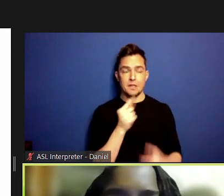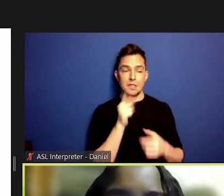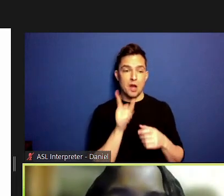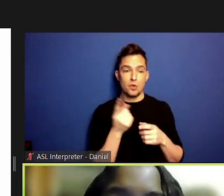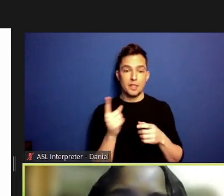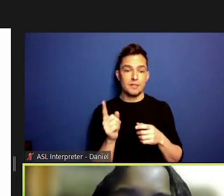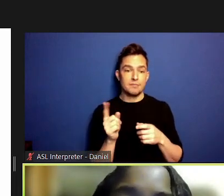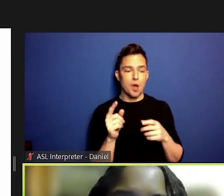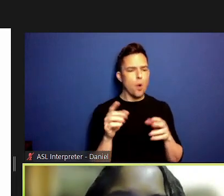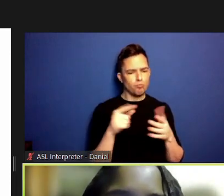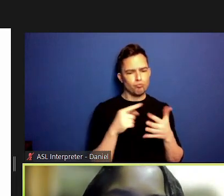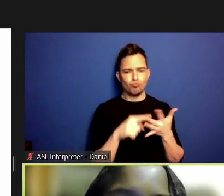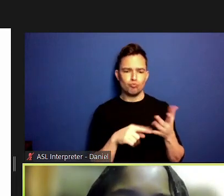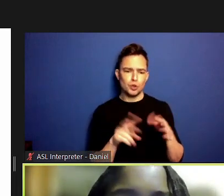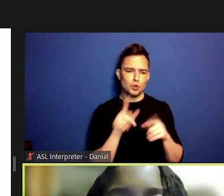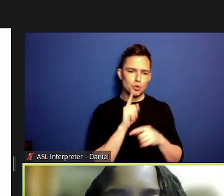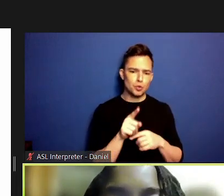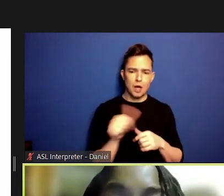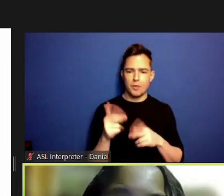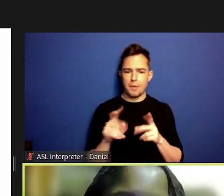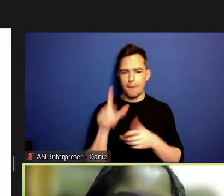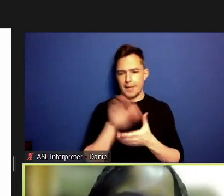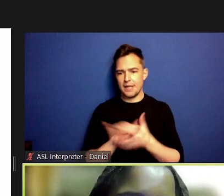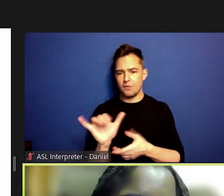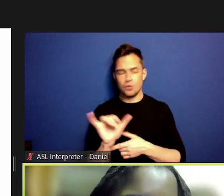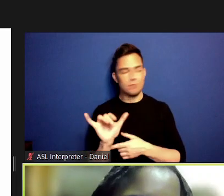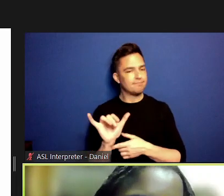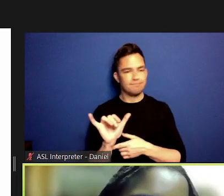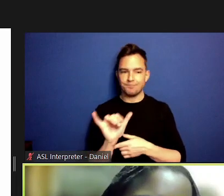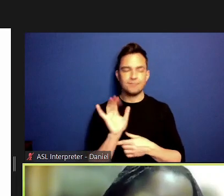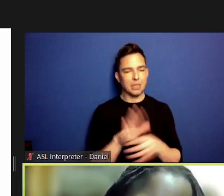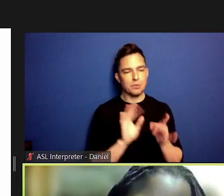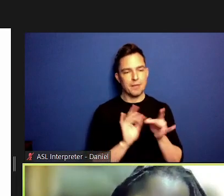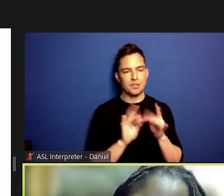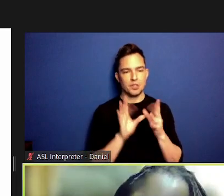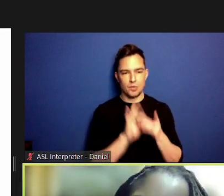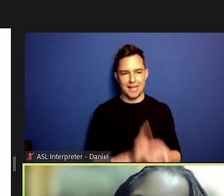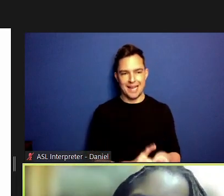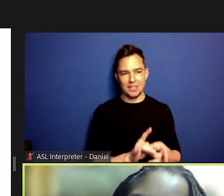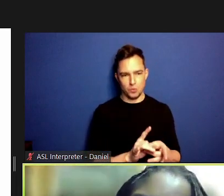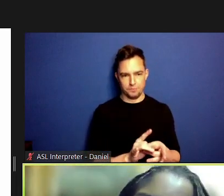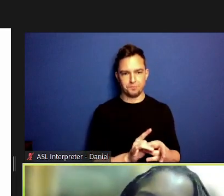that other people would believe that as well, because that was the messaging around the